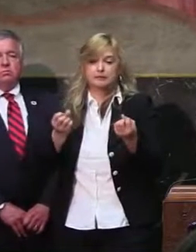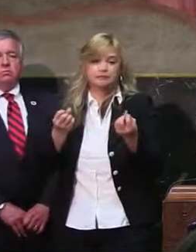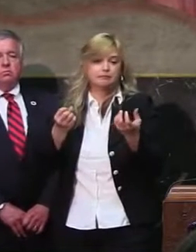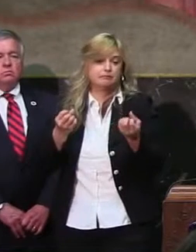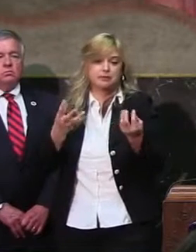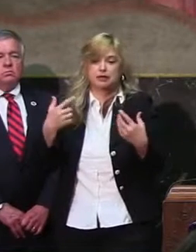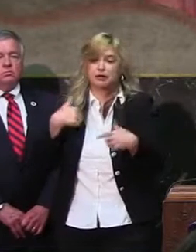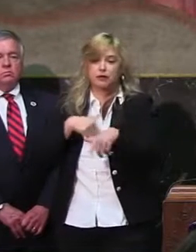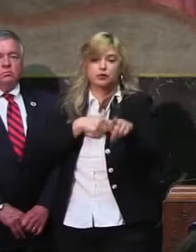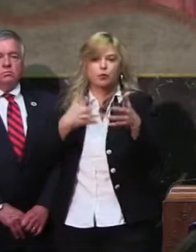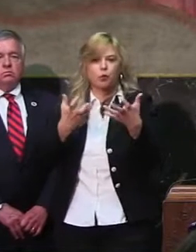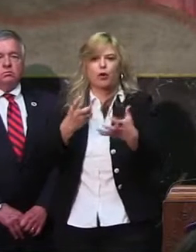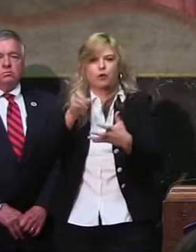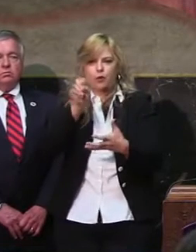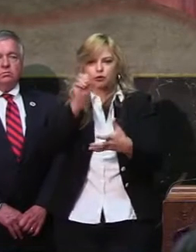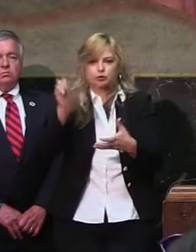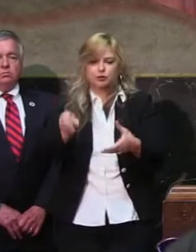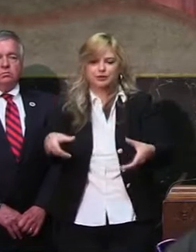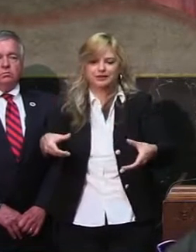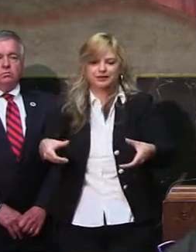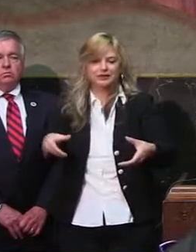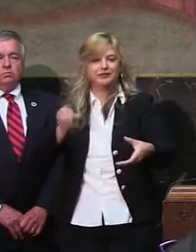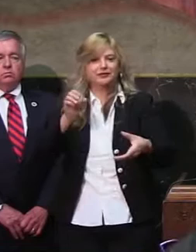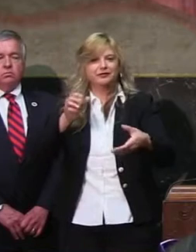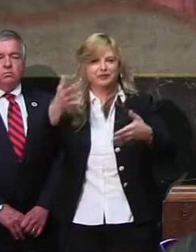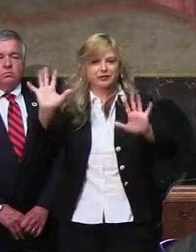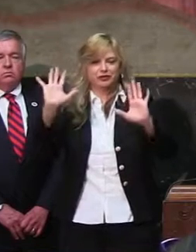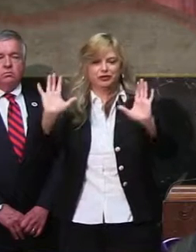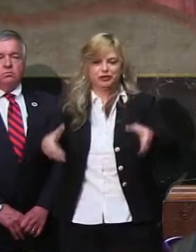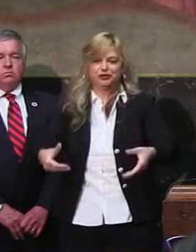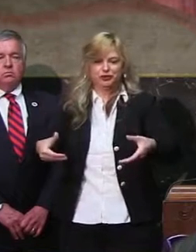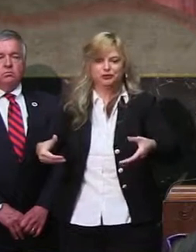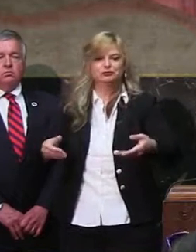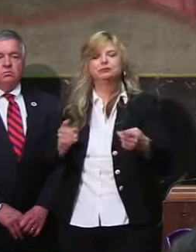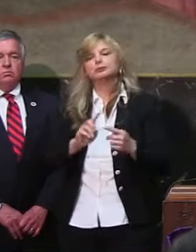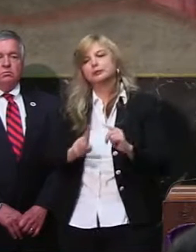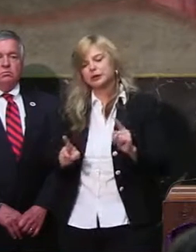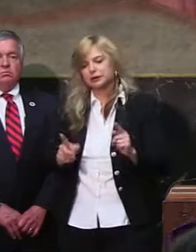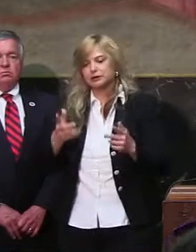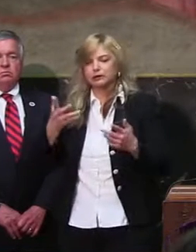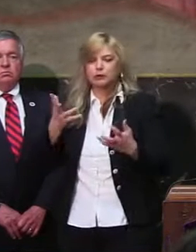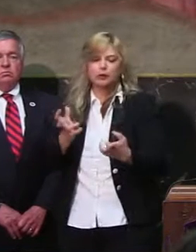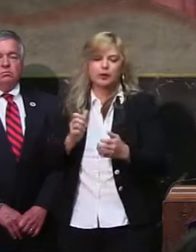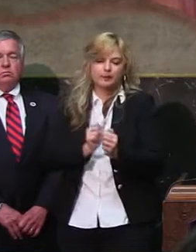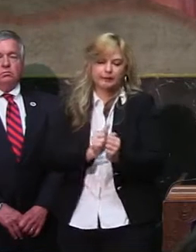100% of it but in order to pass meaningful legislation you have to have